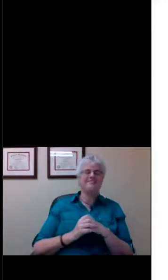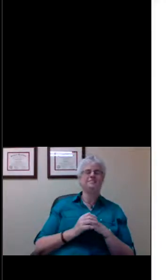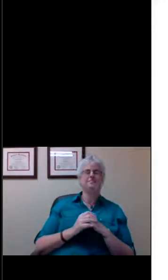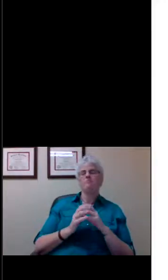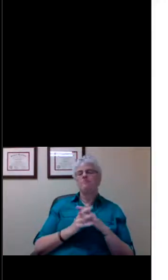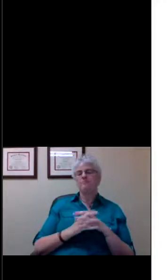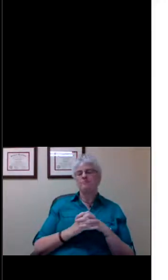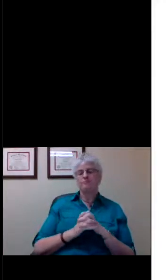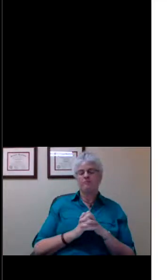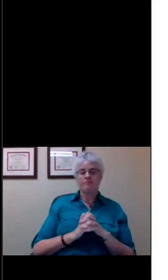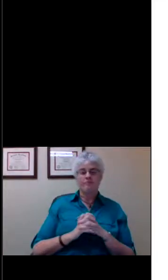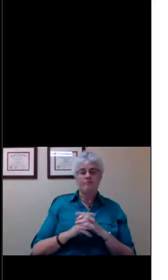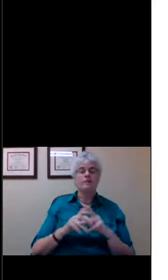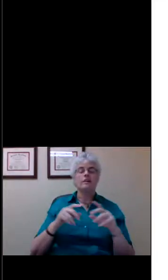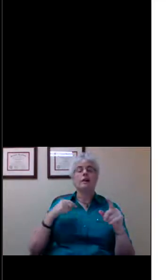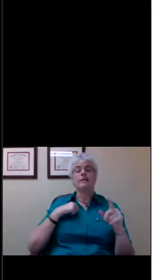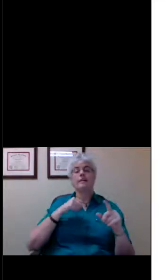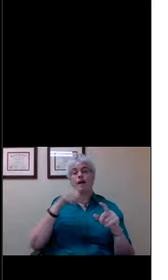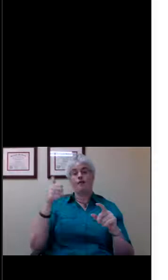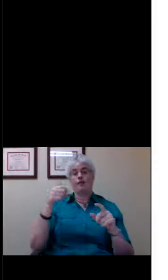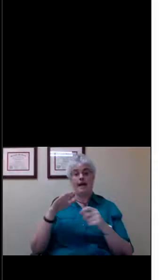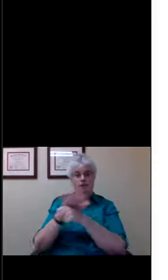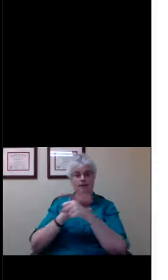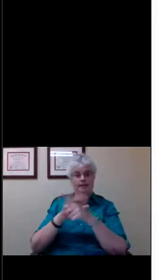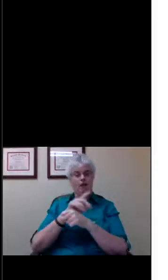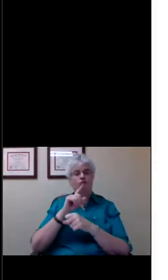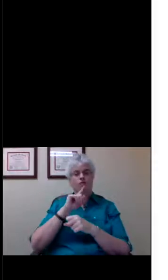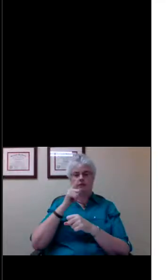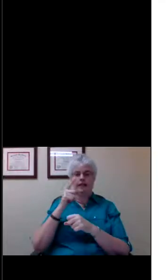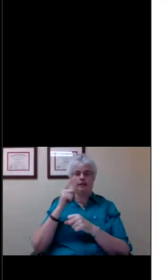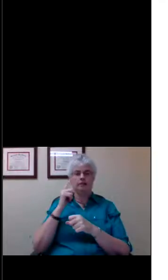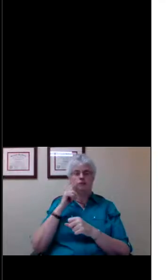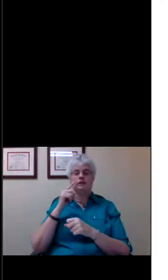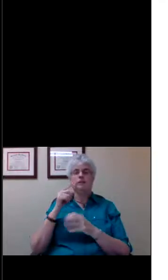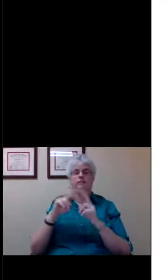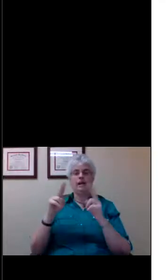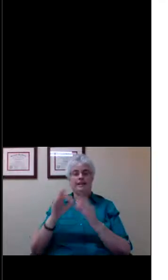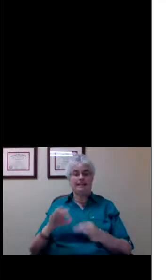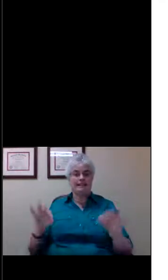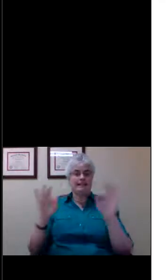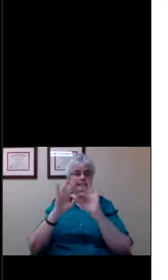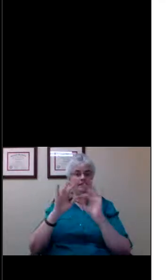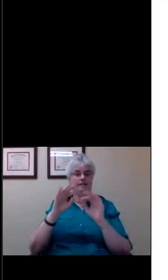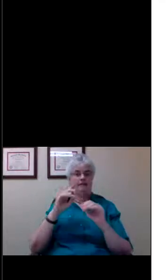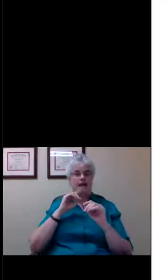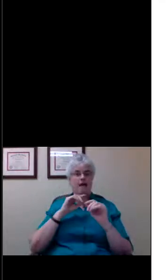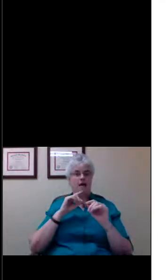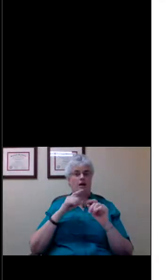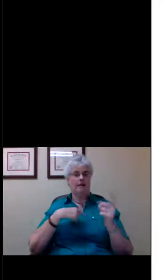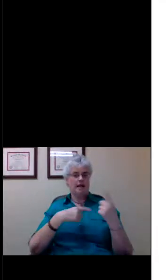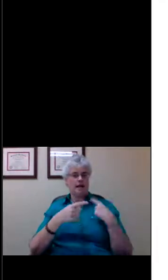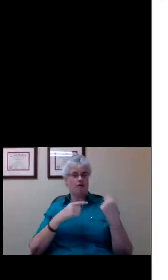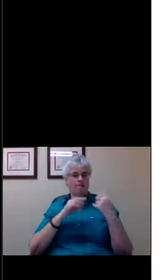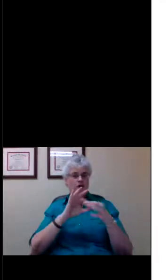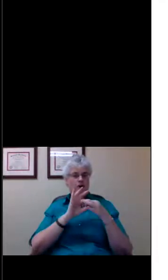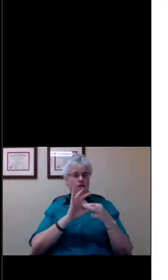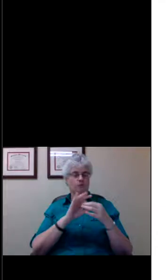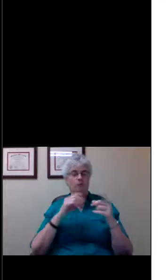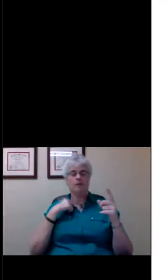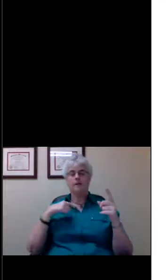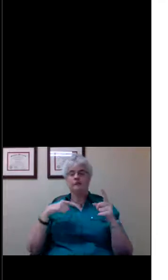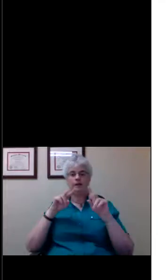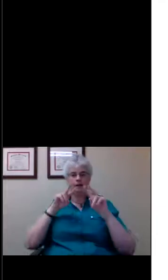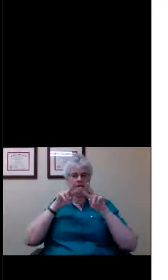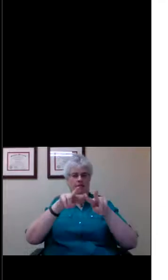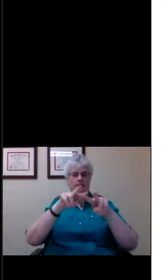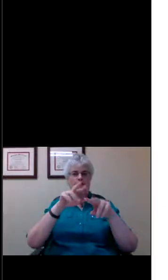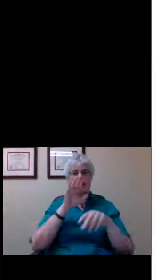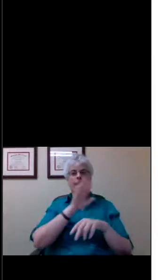I'll just wave so that way... Another area that we felt like was very significant in this partnership was